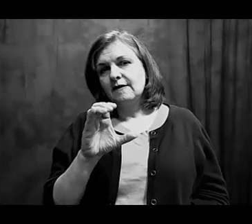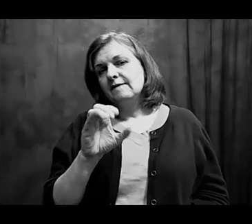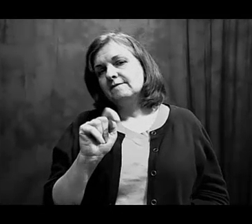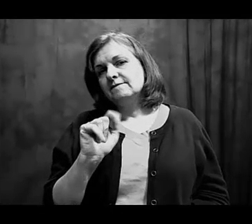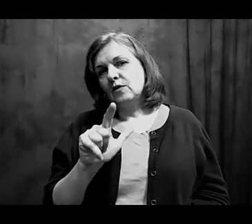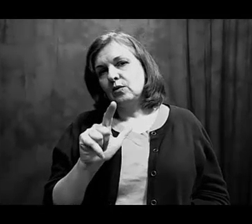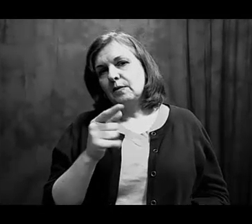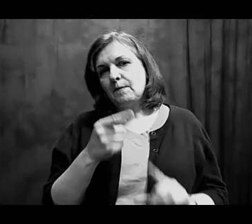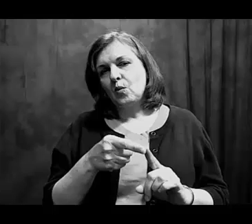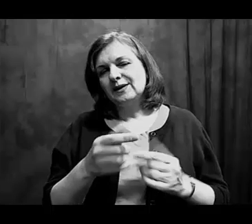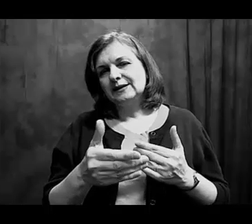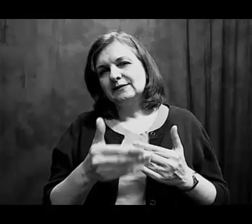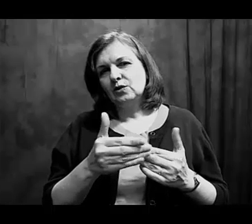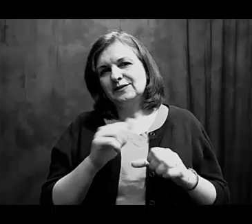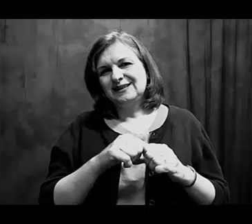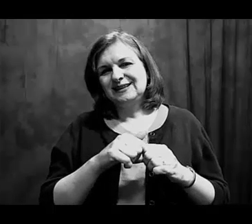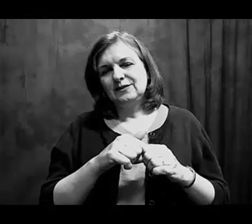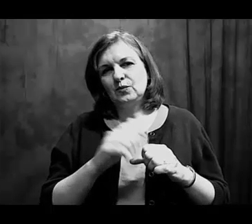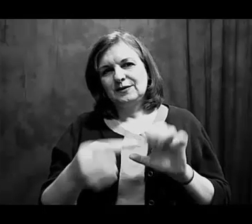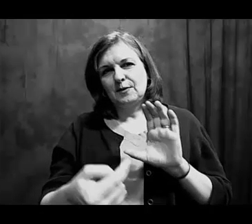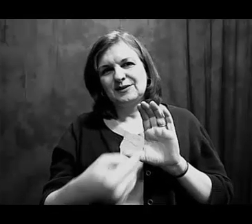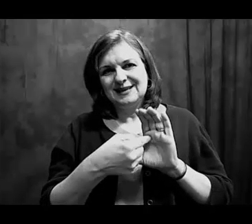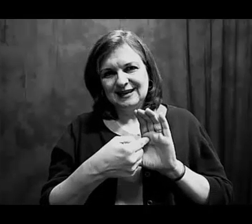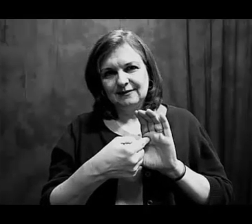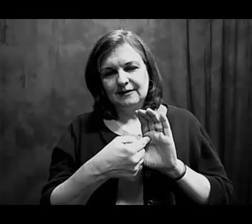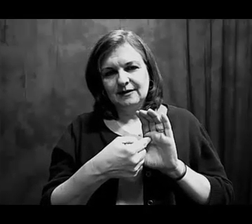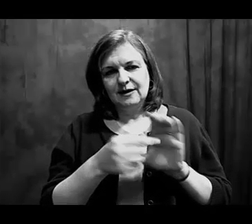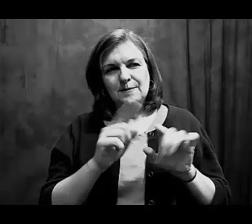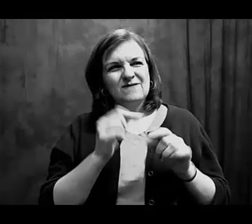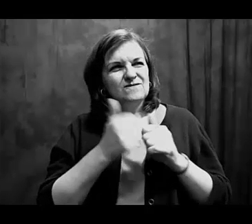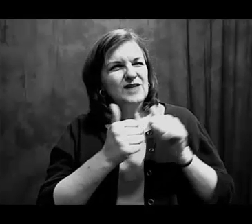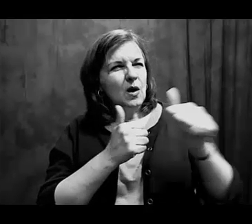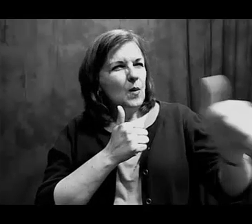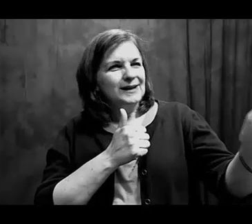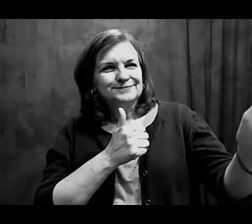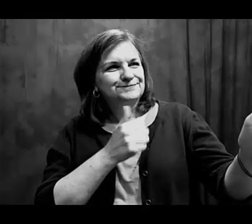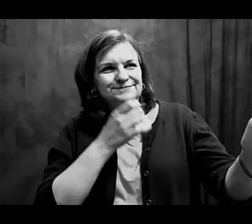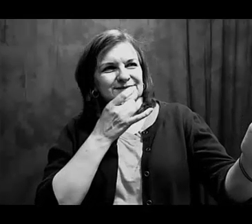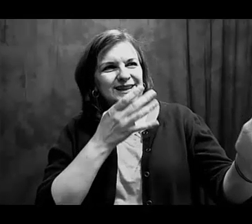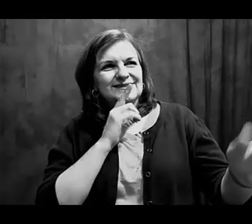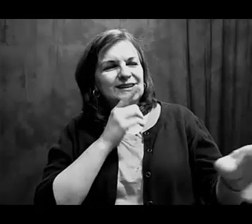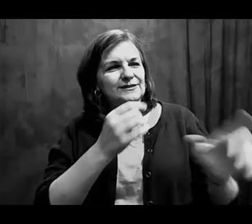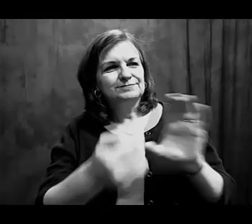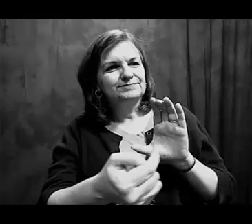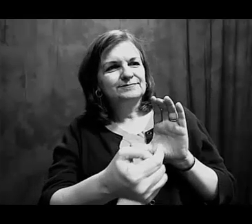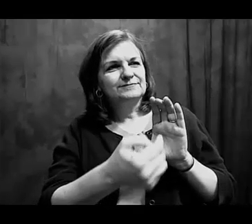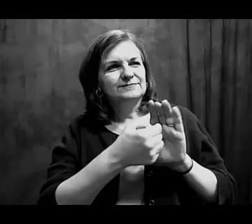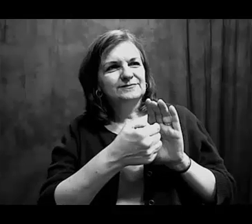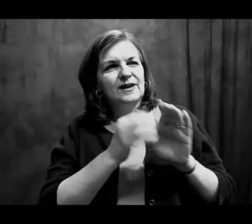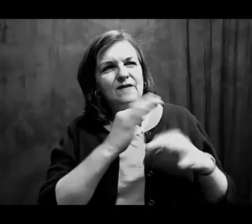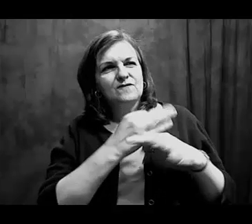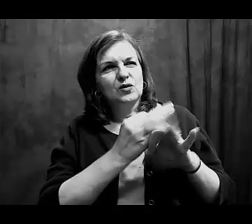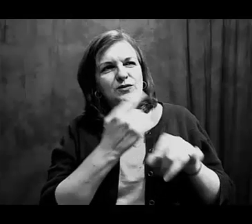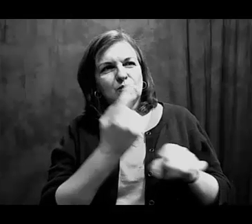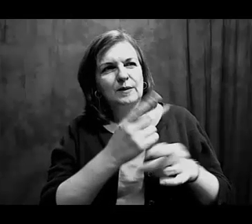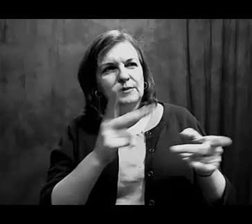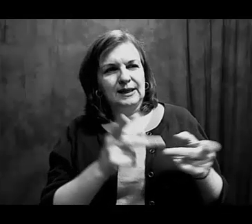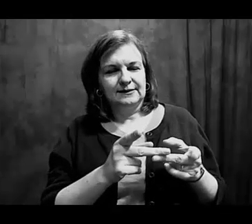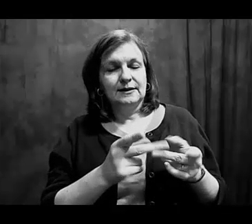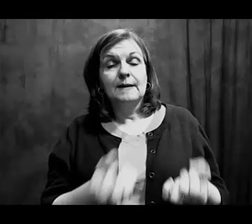to where it's supposed to be but you may not be able to see things far away and we even see this much more extreme many times